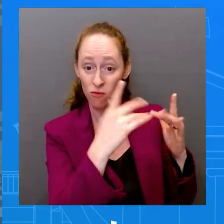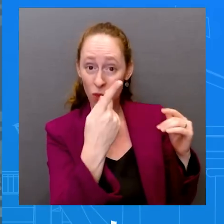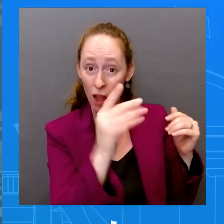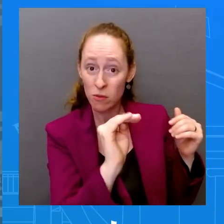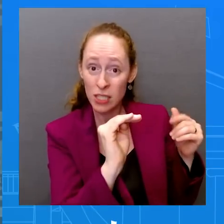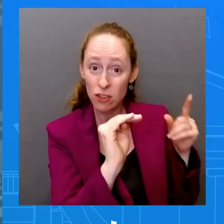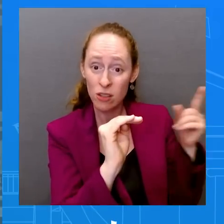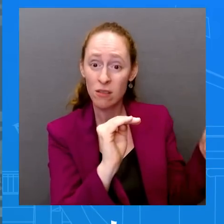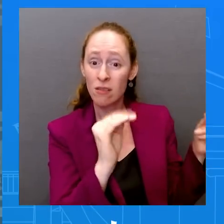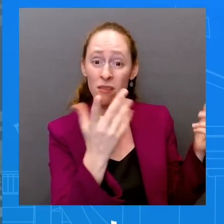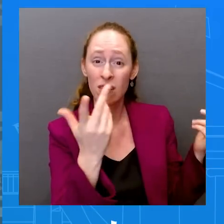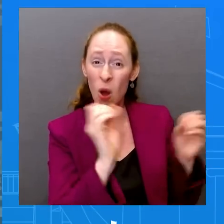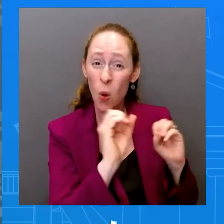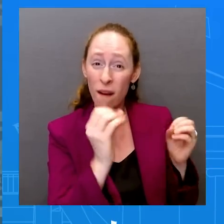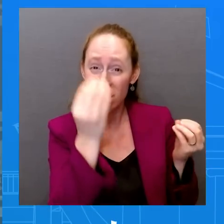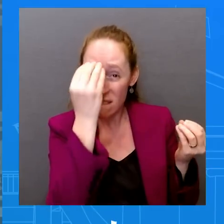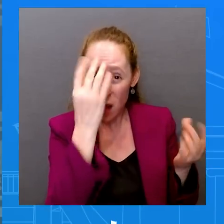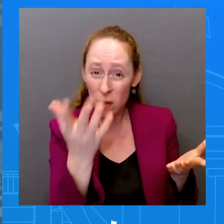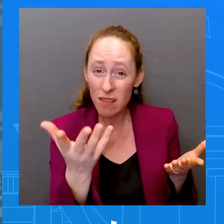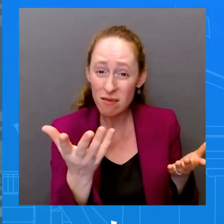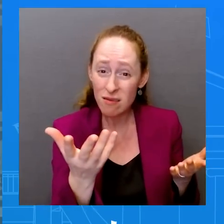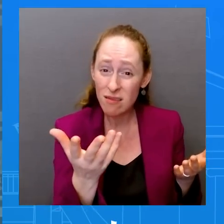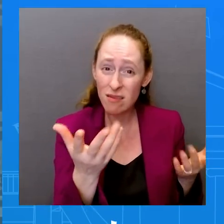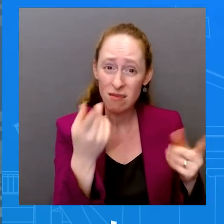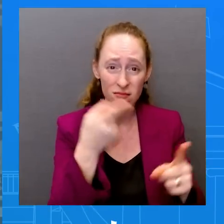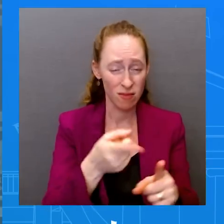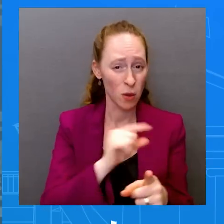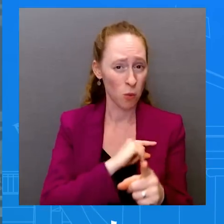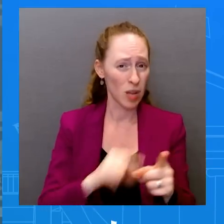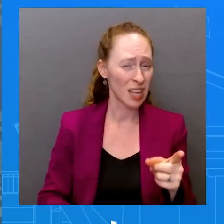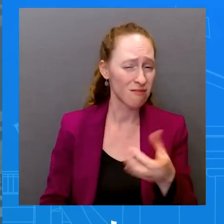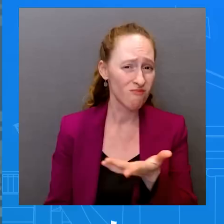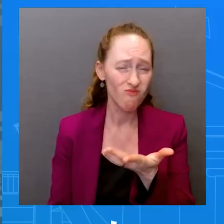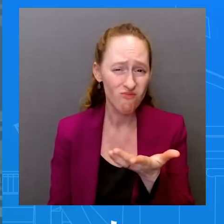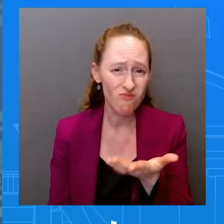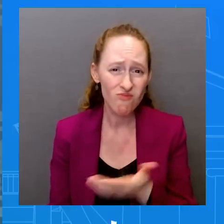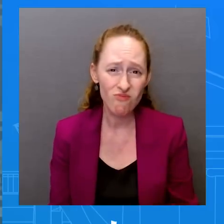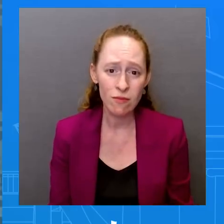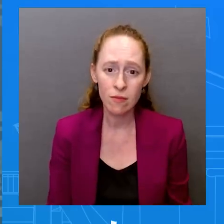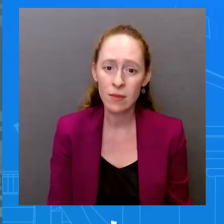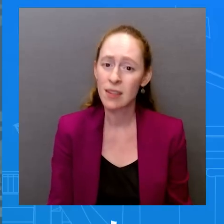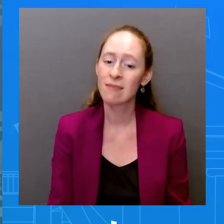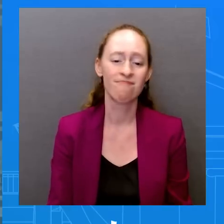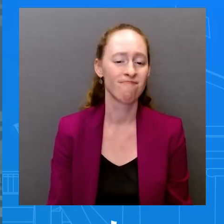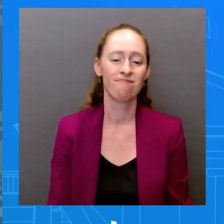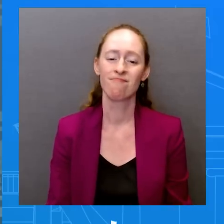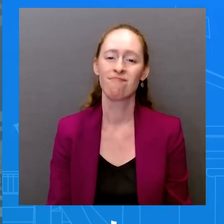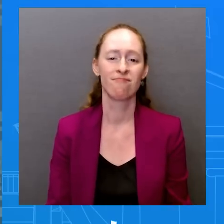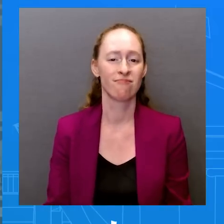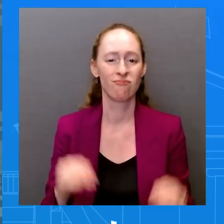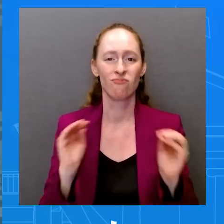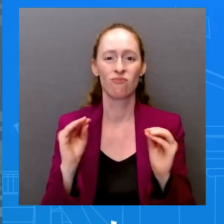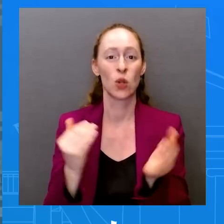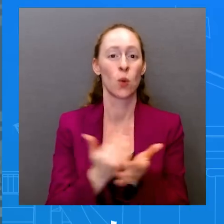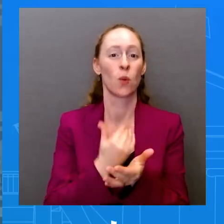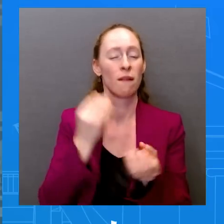from what I just stated about him having a conversation or speaking to her briefly during this call this morning.